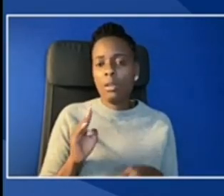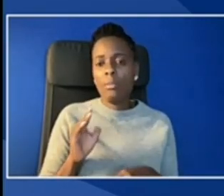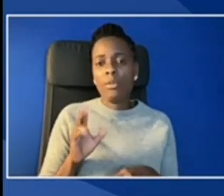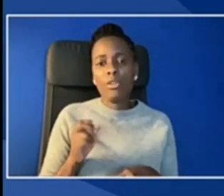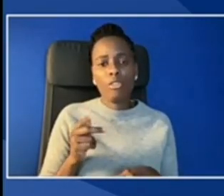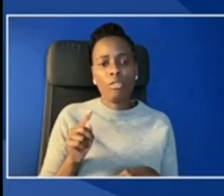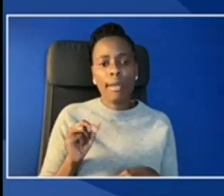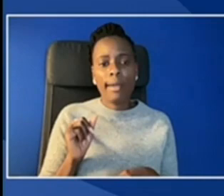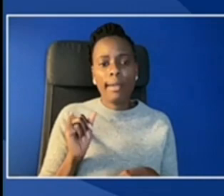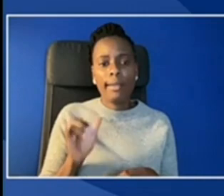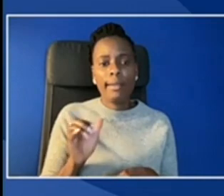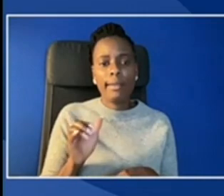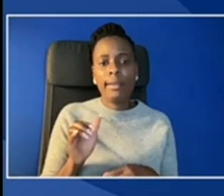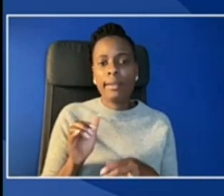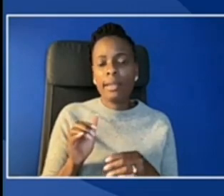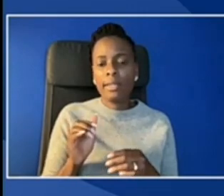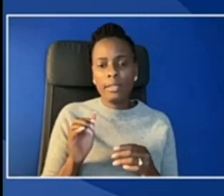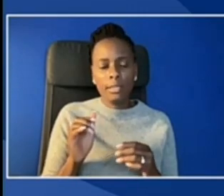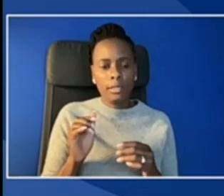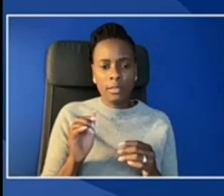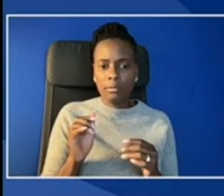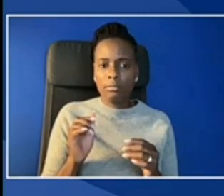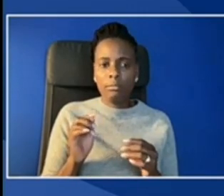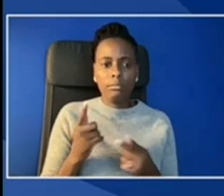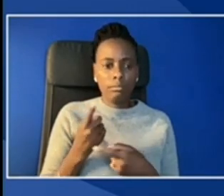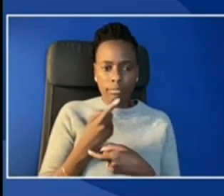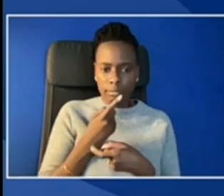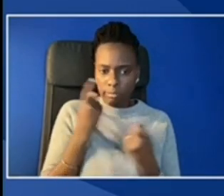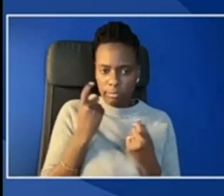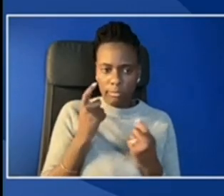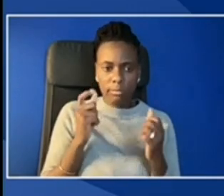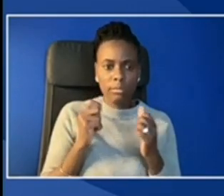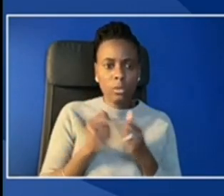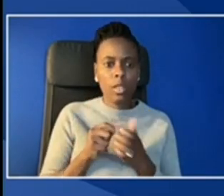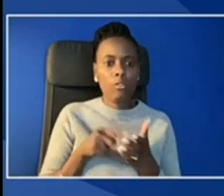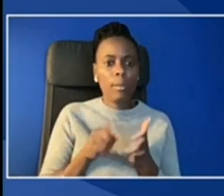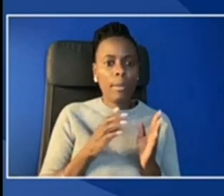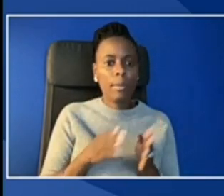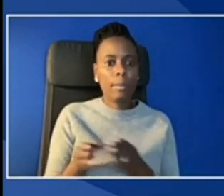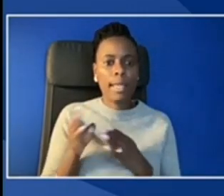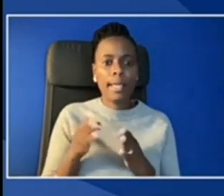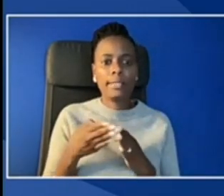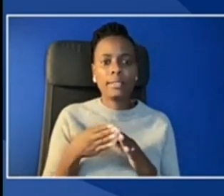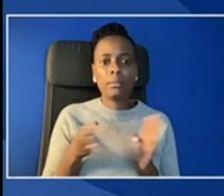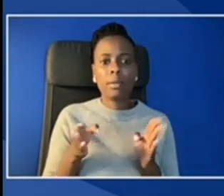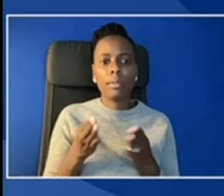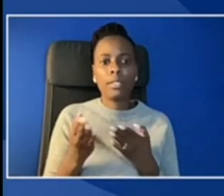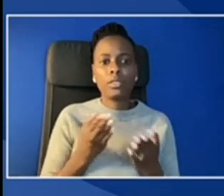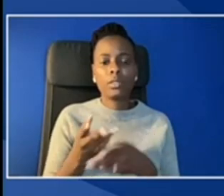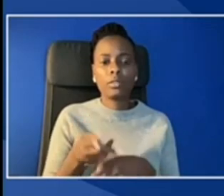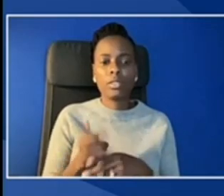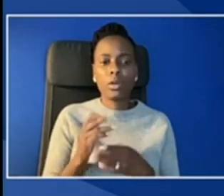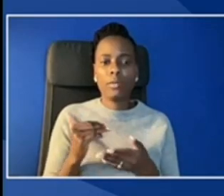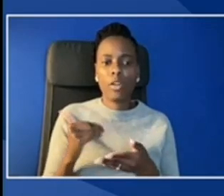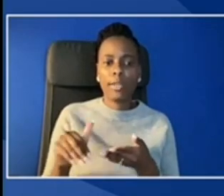and Public Service Loan Forgiveness Plans. With the recent policy change, interest is no longer capitalized on the SAVE program